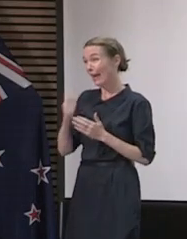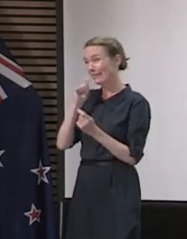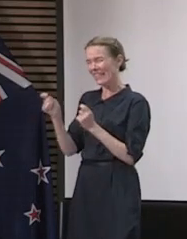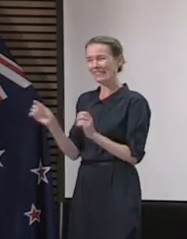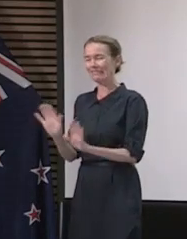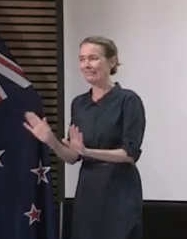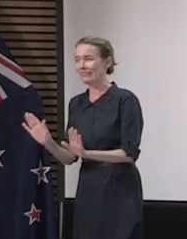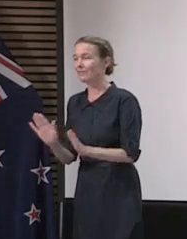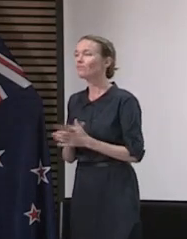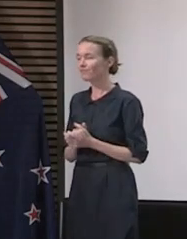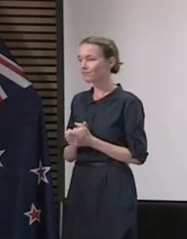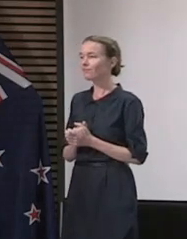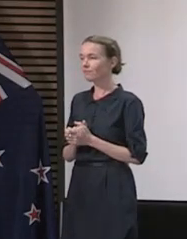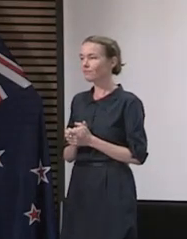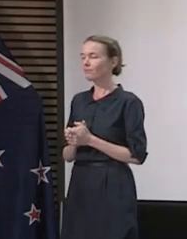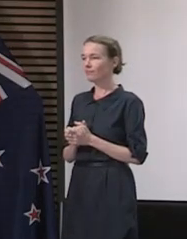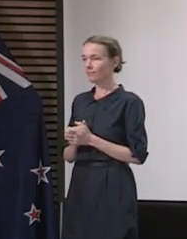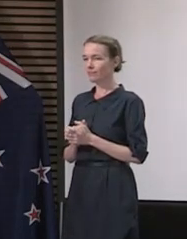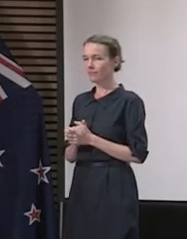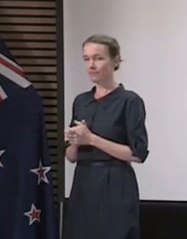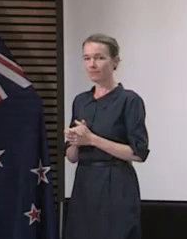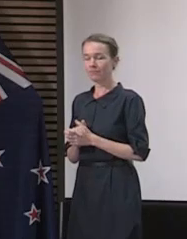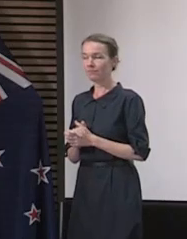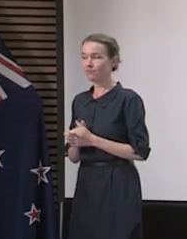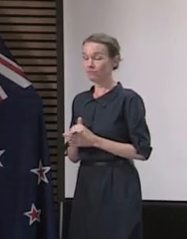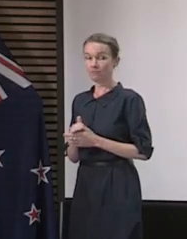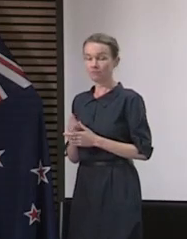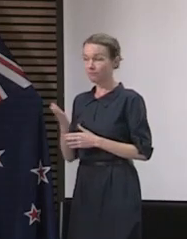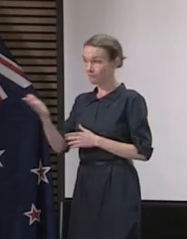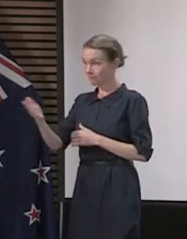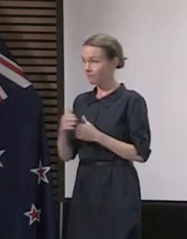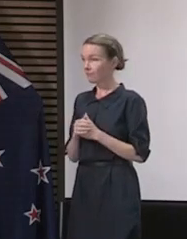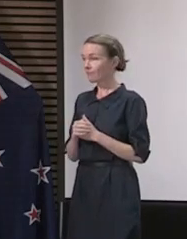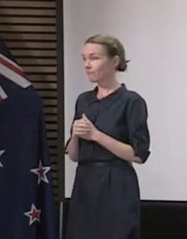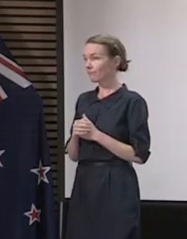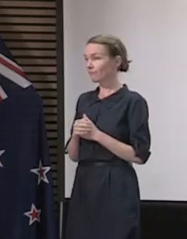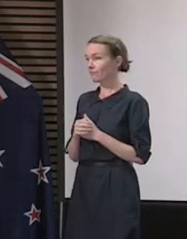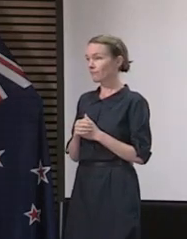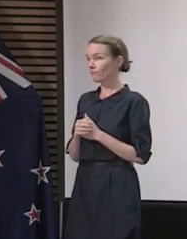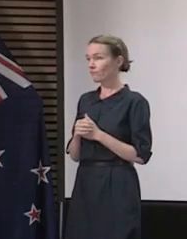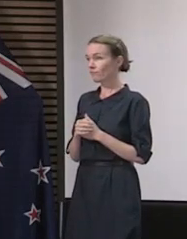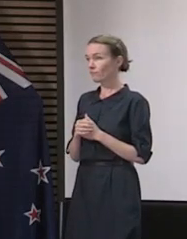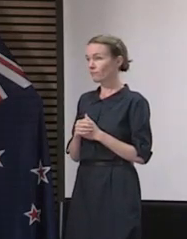can still be negative. We do not think routine testing is indicated.